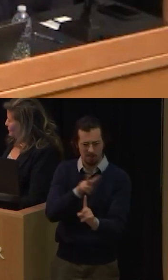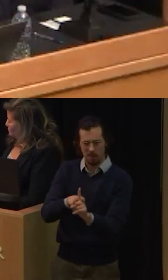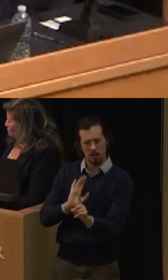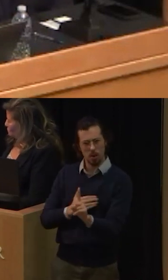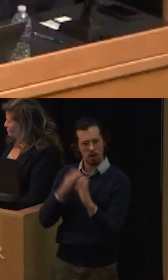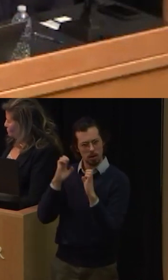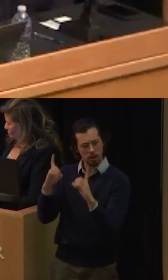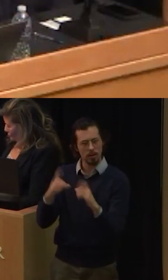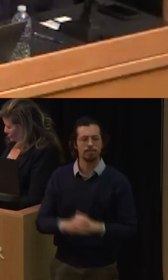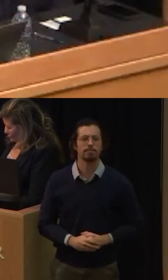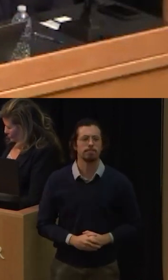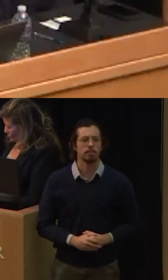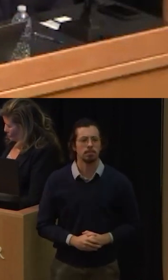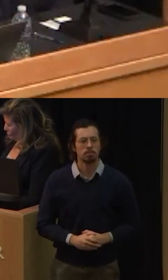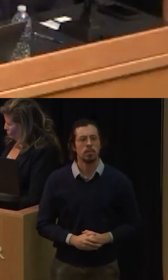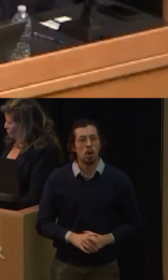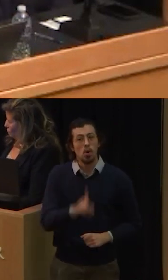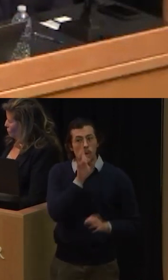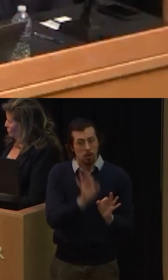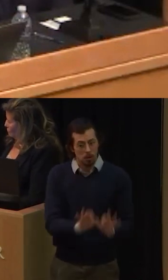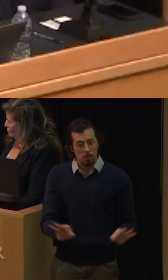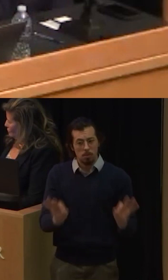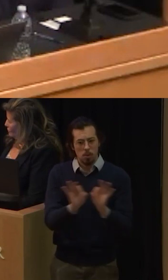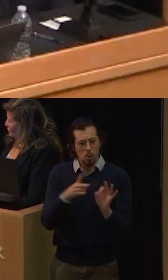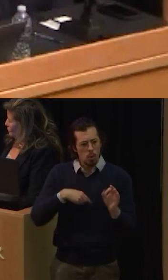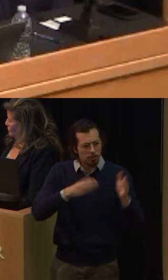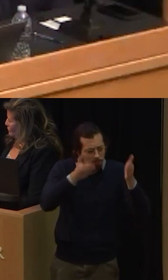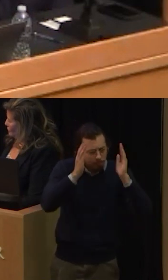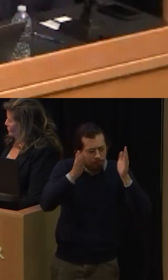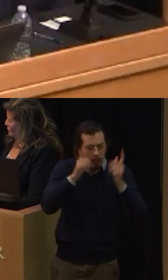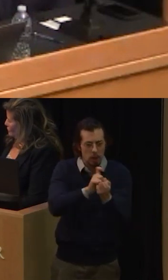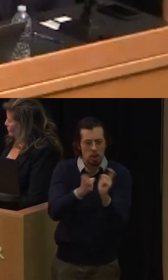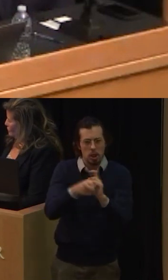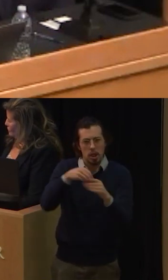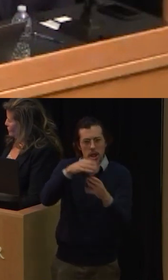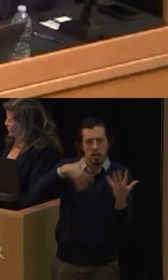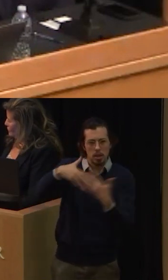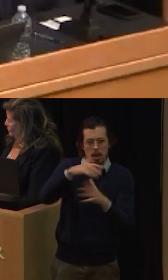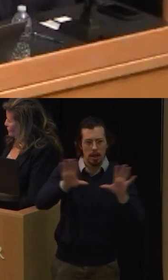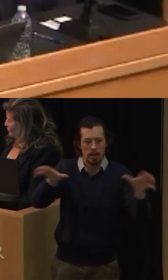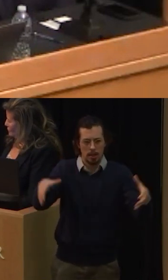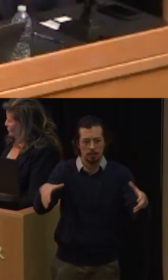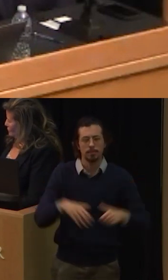so it's really important that we are attentive to those changes. One way, and I just, I don't wanna lose this point